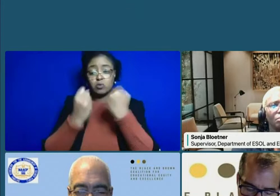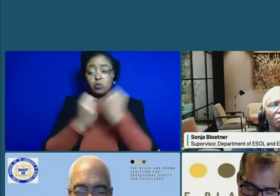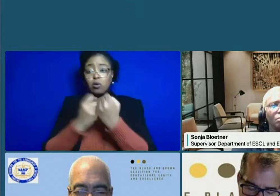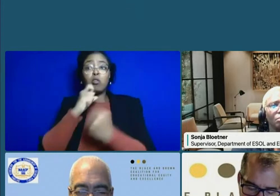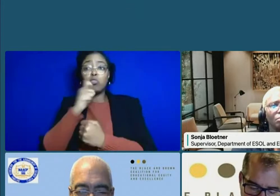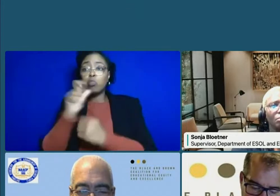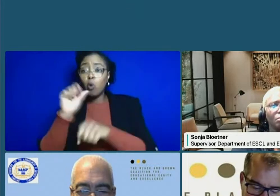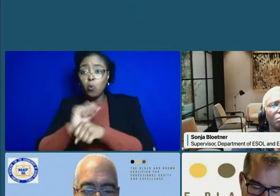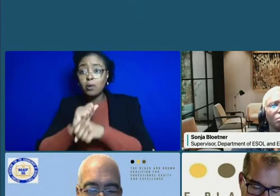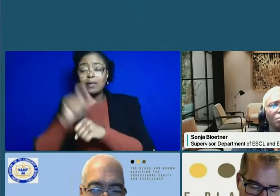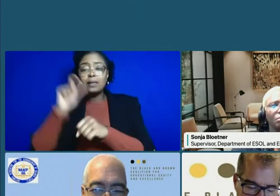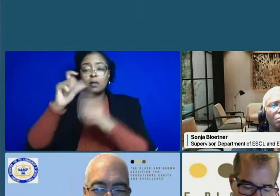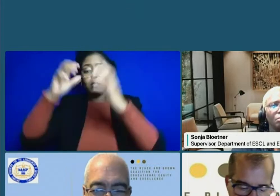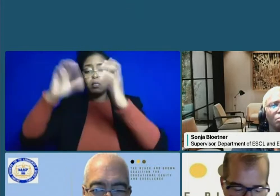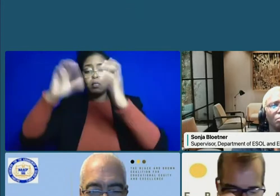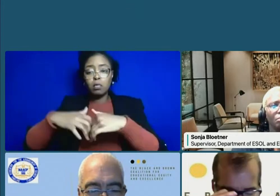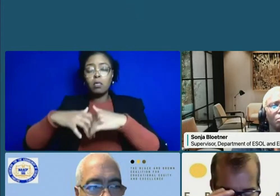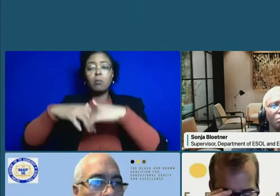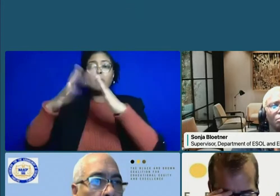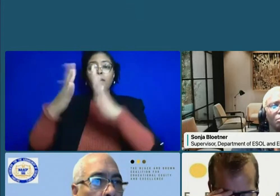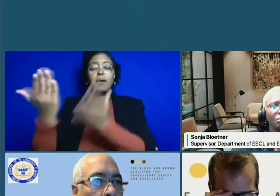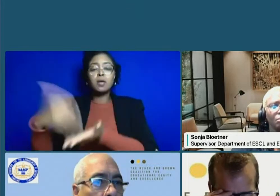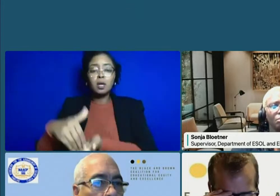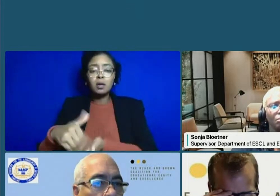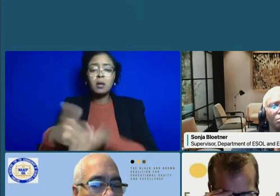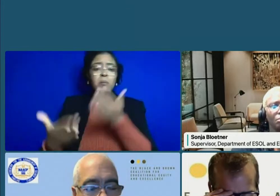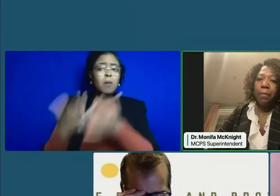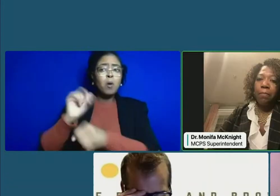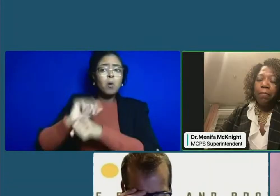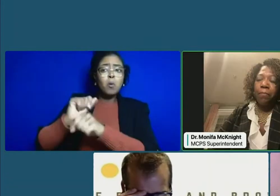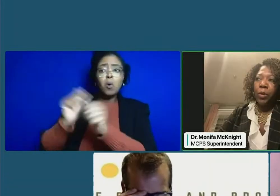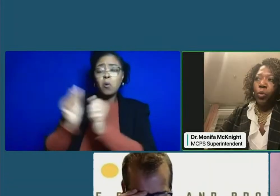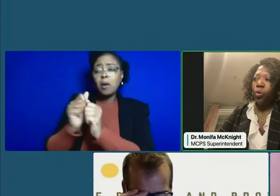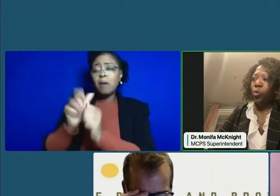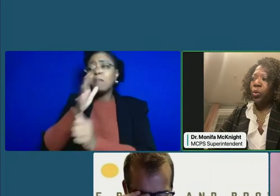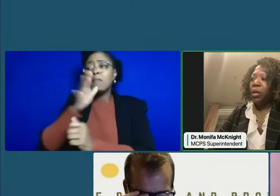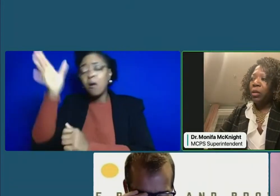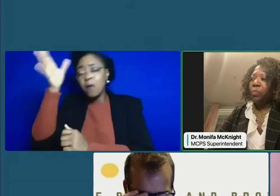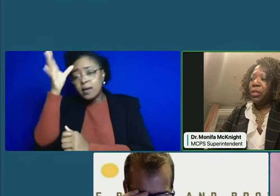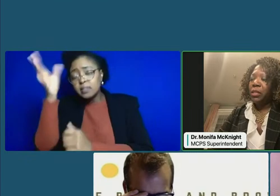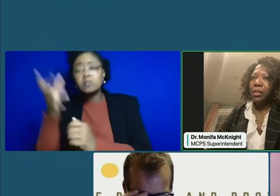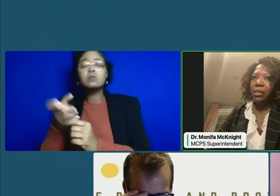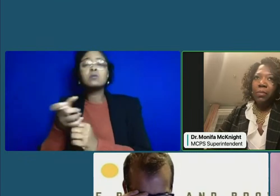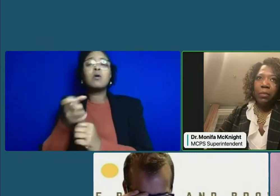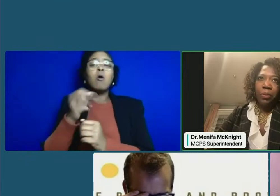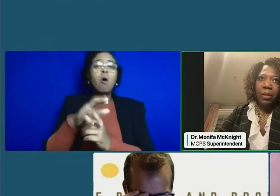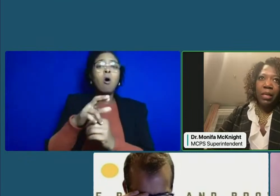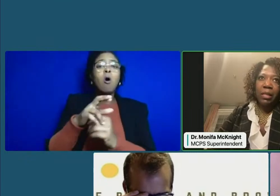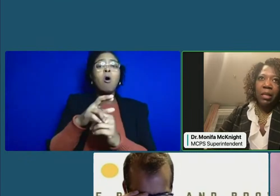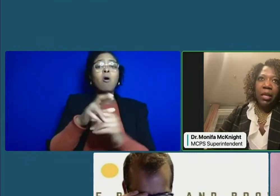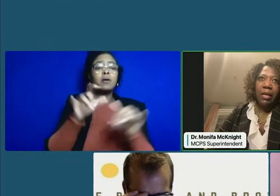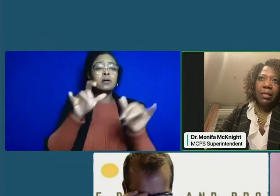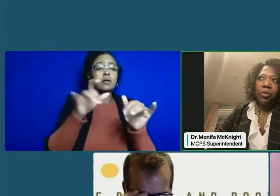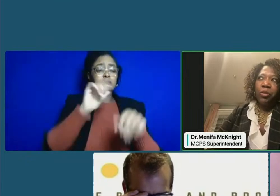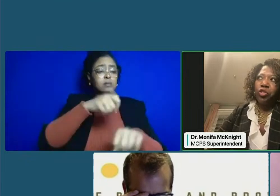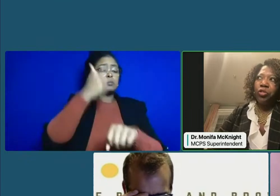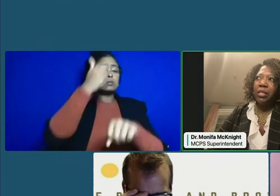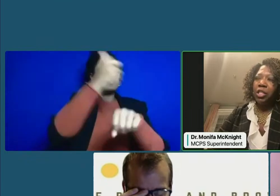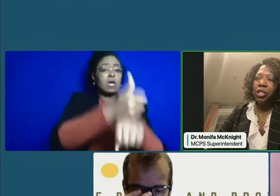systems and structures that we know don't work, whether it may be and how parents we worked